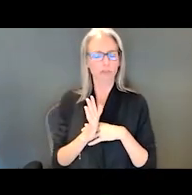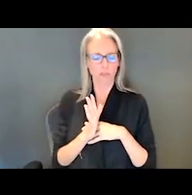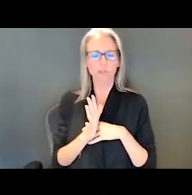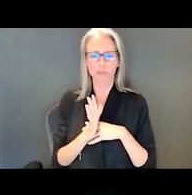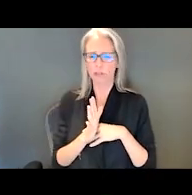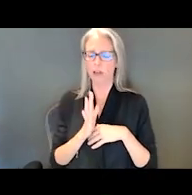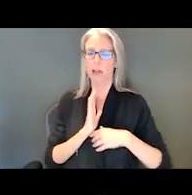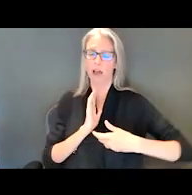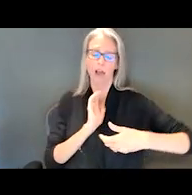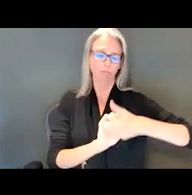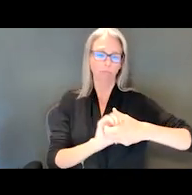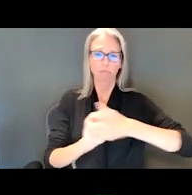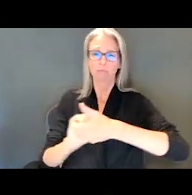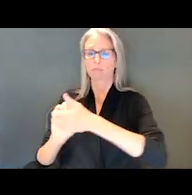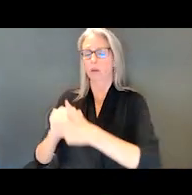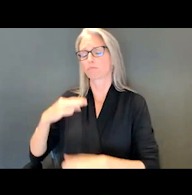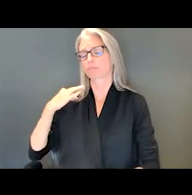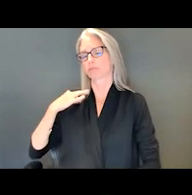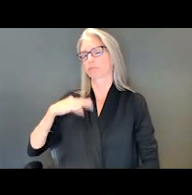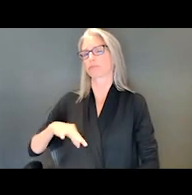so we can learn from each other.